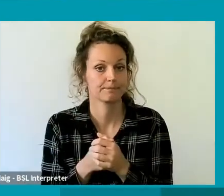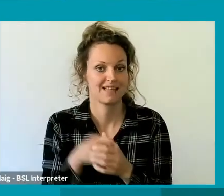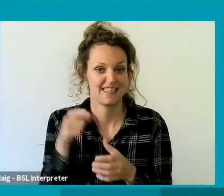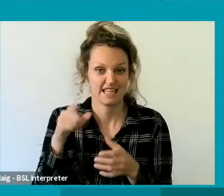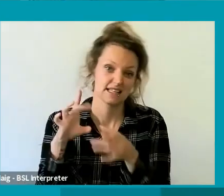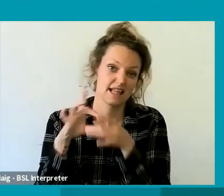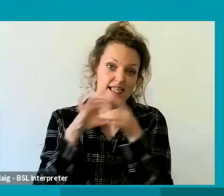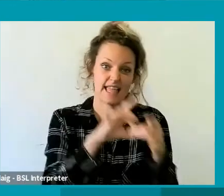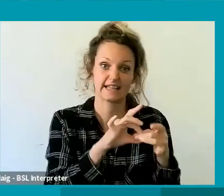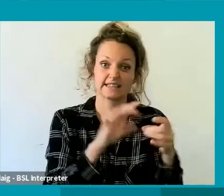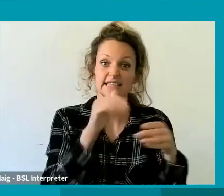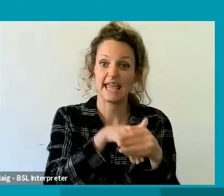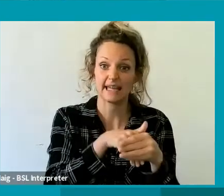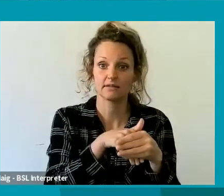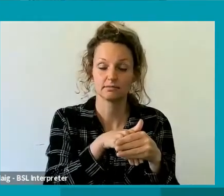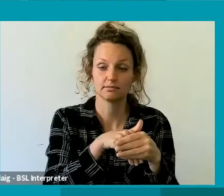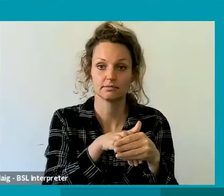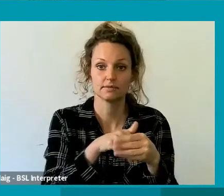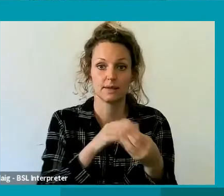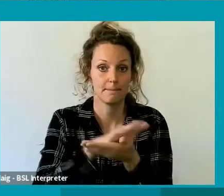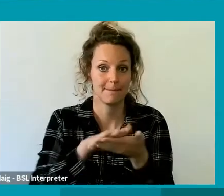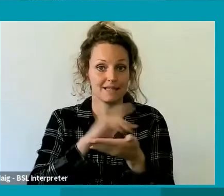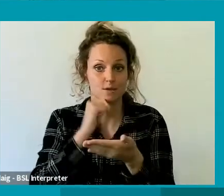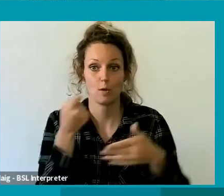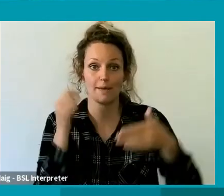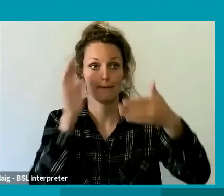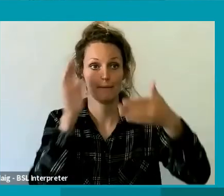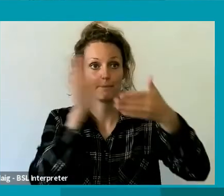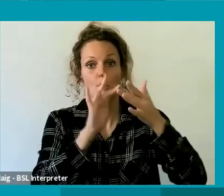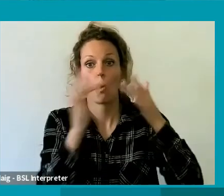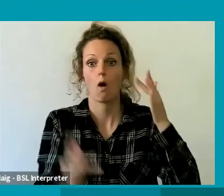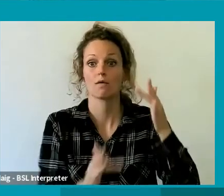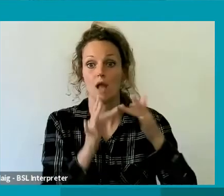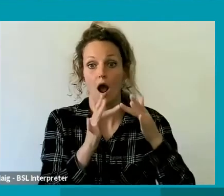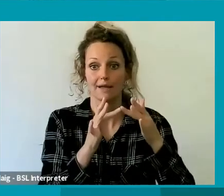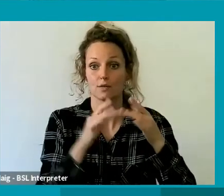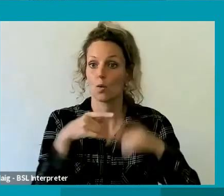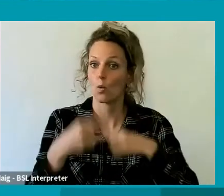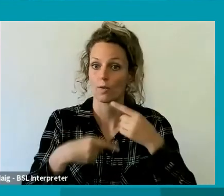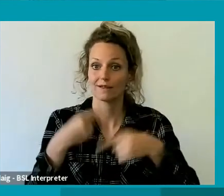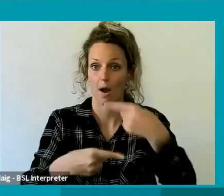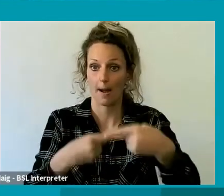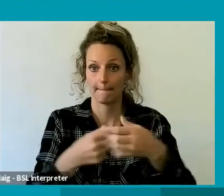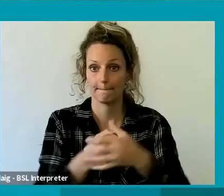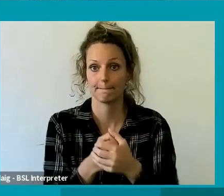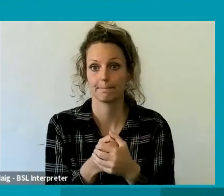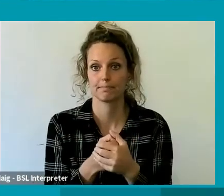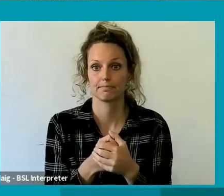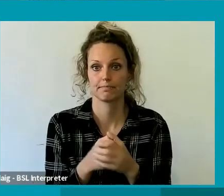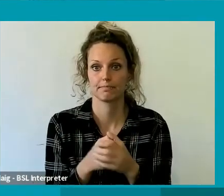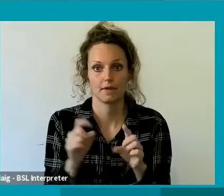so it's going to be out there 24/7. It's not as though you're choosing to to share it across